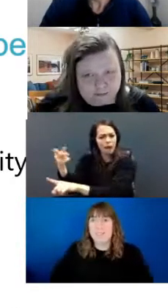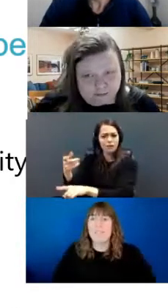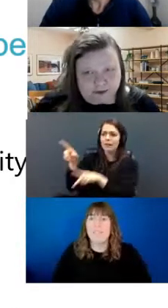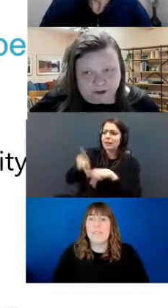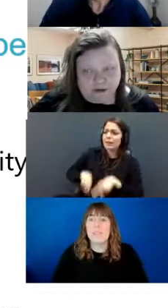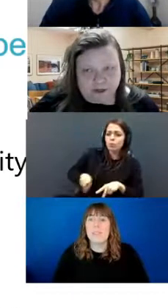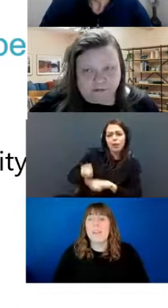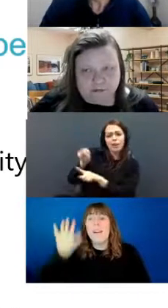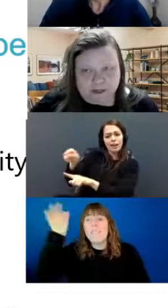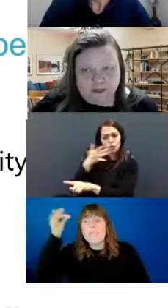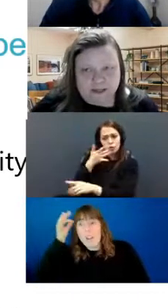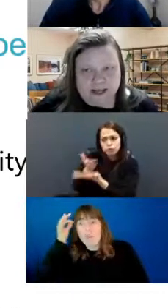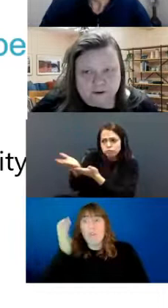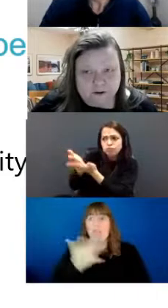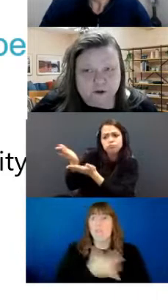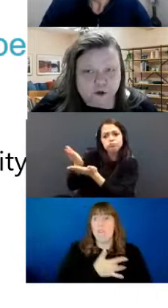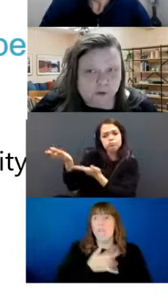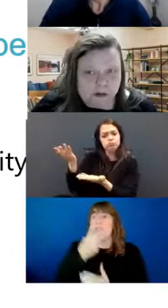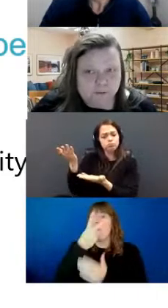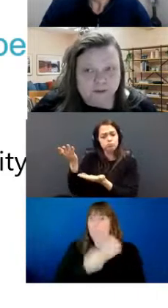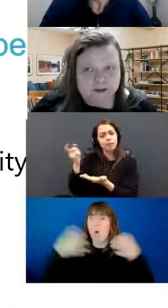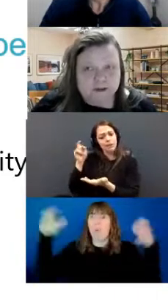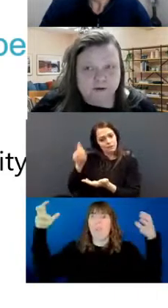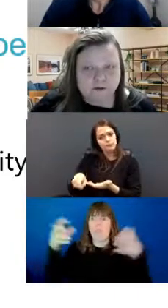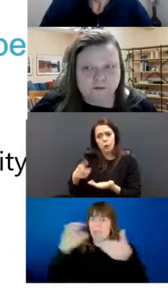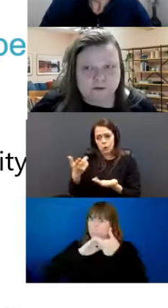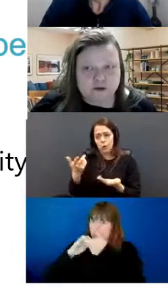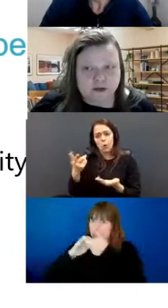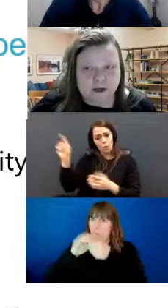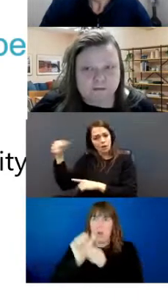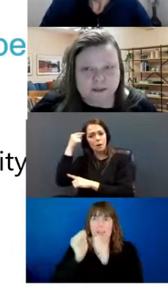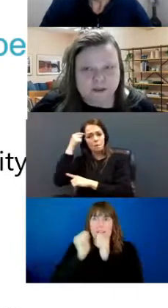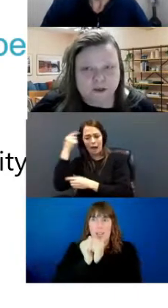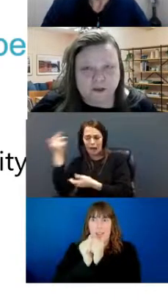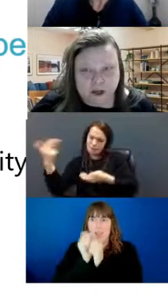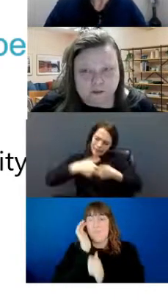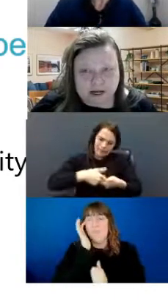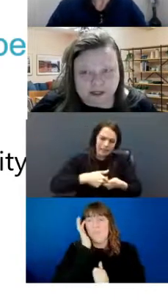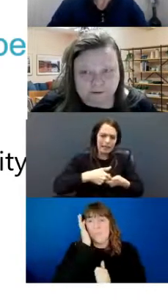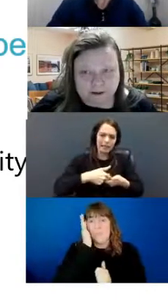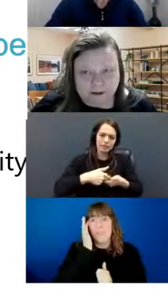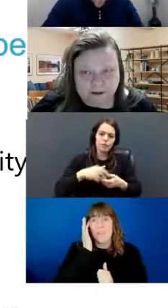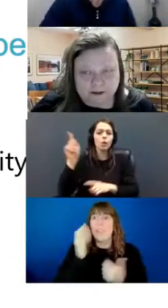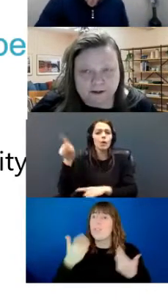provincial government together to cooperate so the provincial government doesn't claw back everything